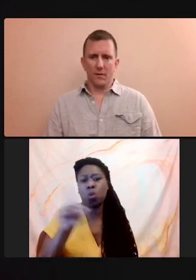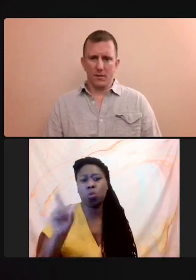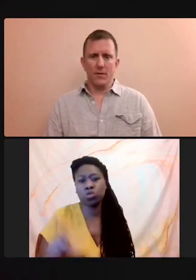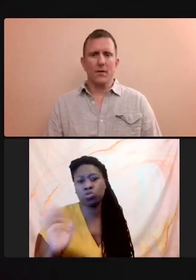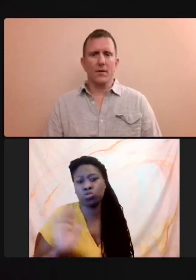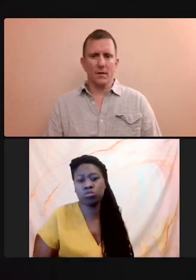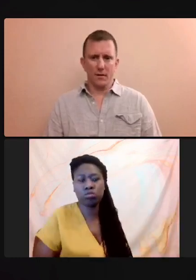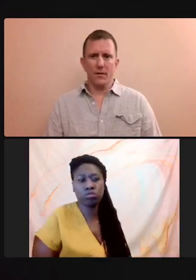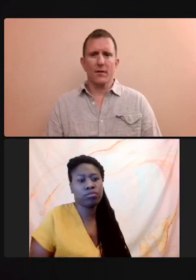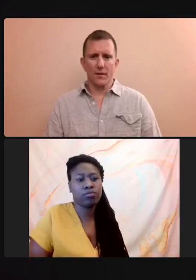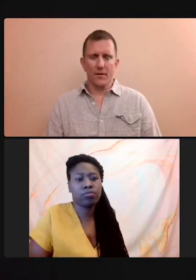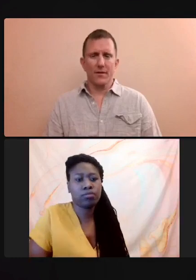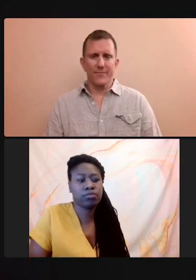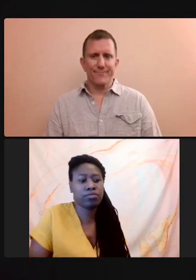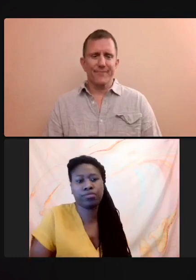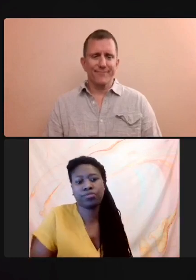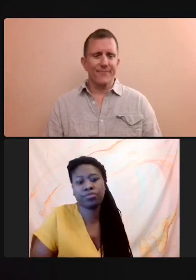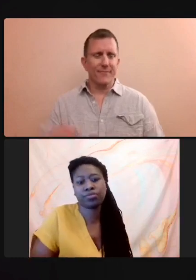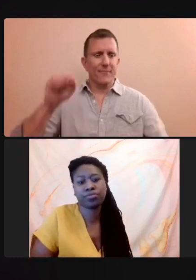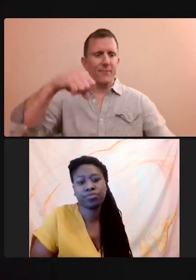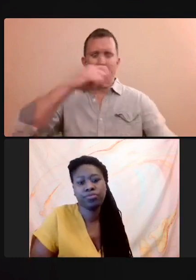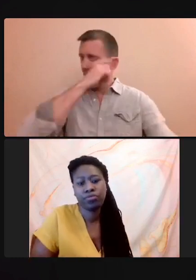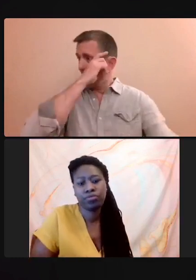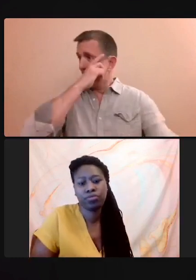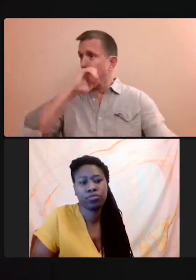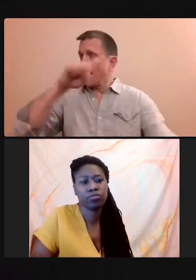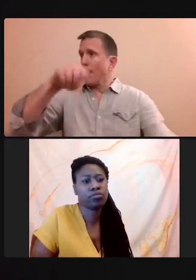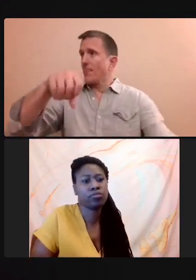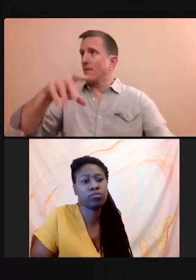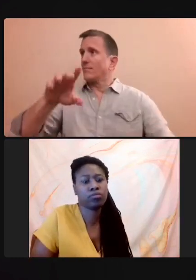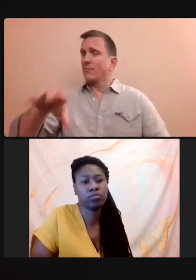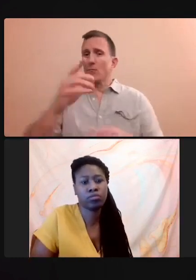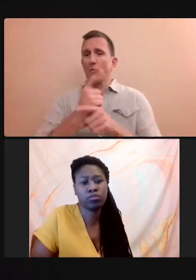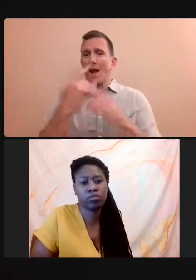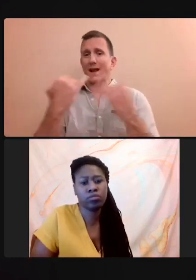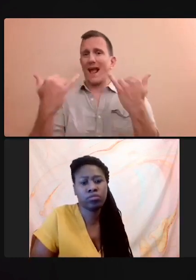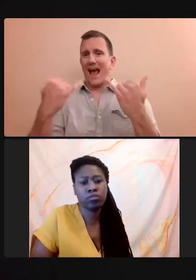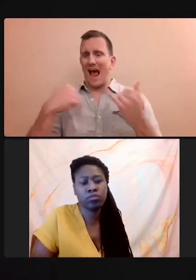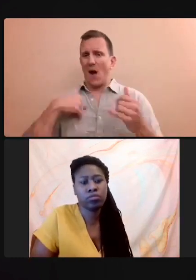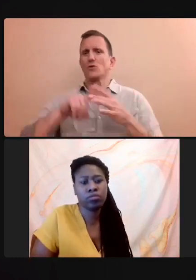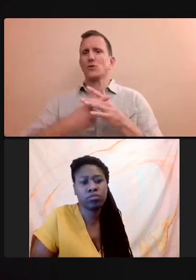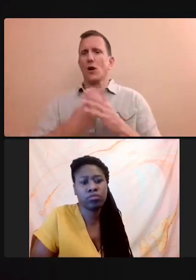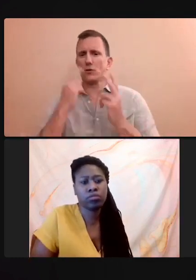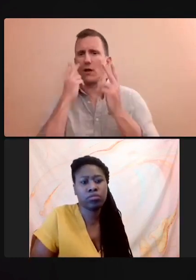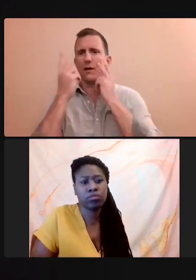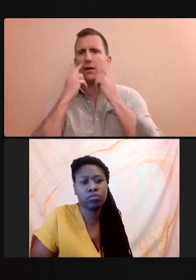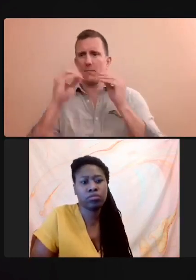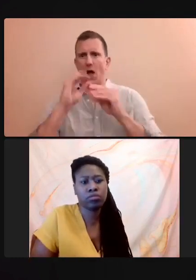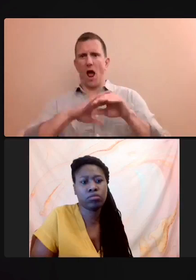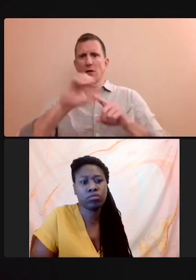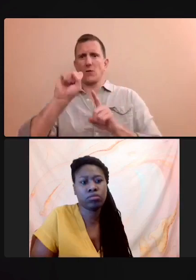And listen and have a conversation and develop a rapport with those individuals. It's not so much.